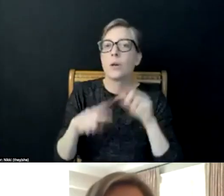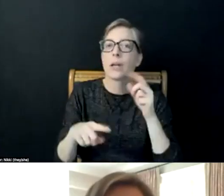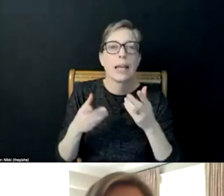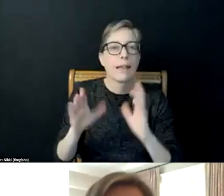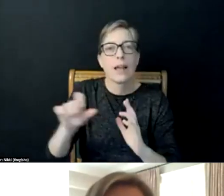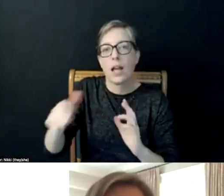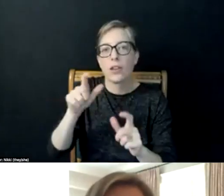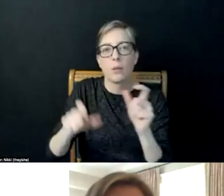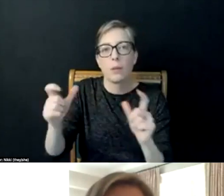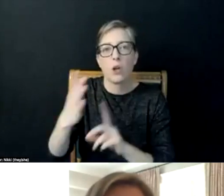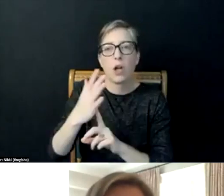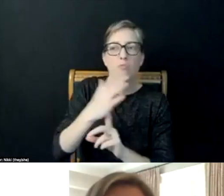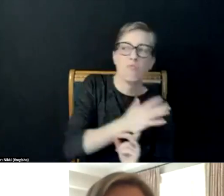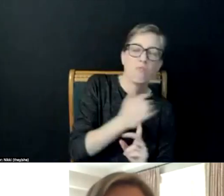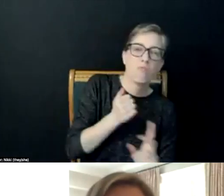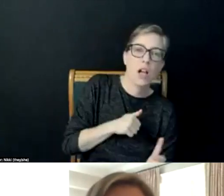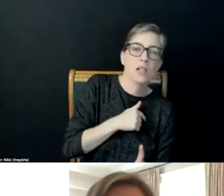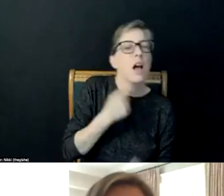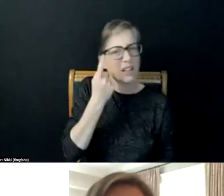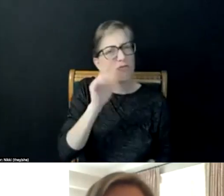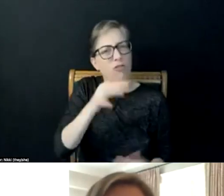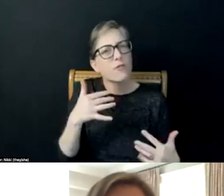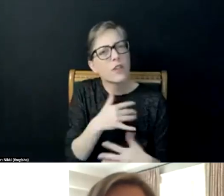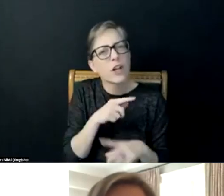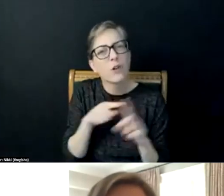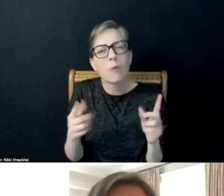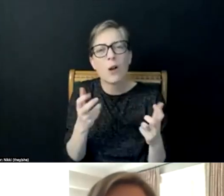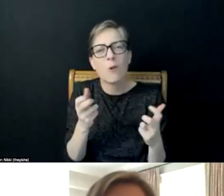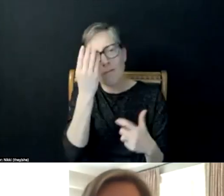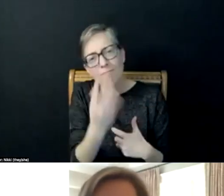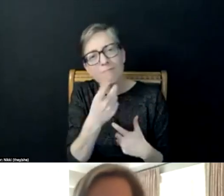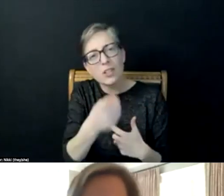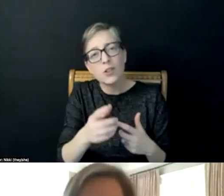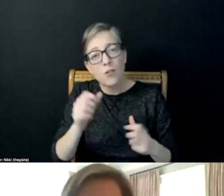But I want you to know that you are fantastic and capable."